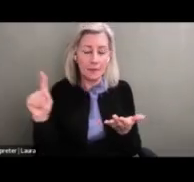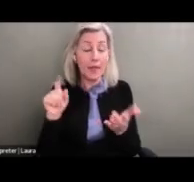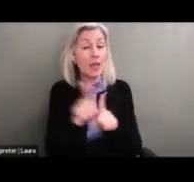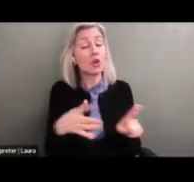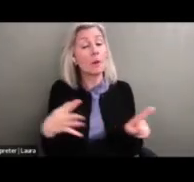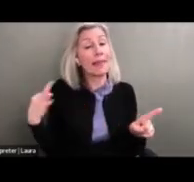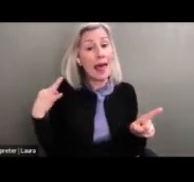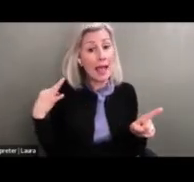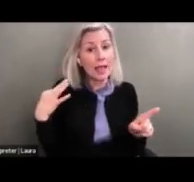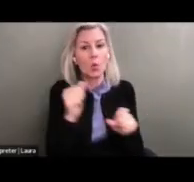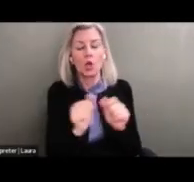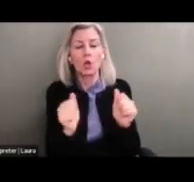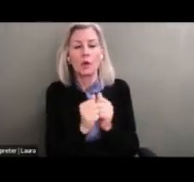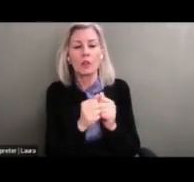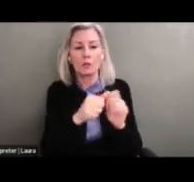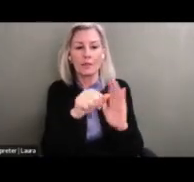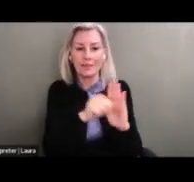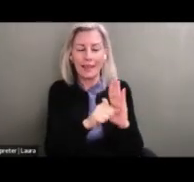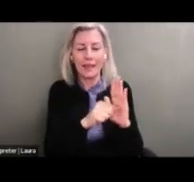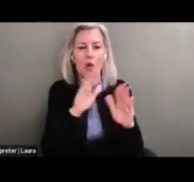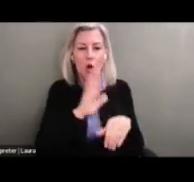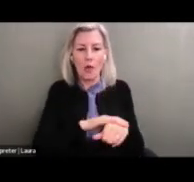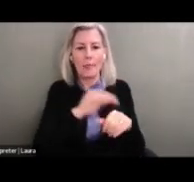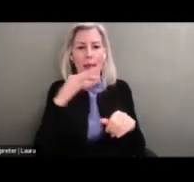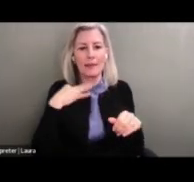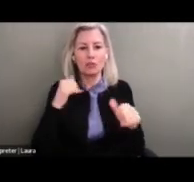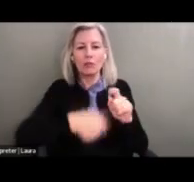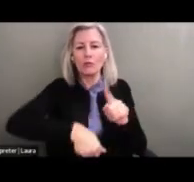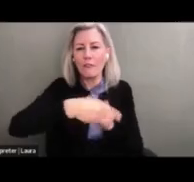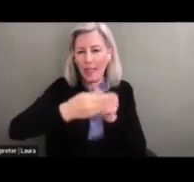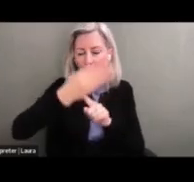whether with a managed care organization or claims data.